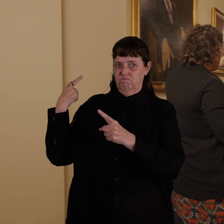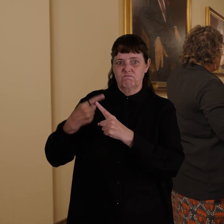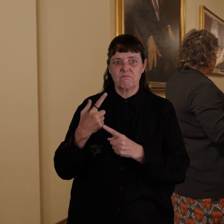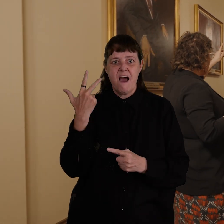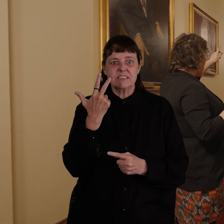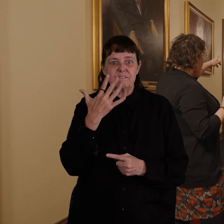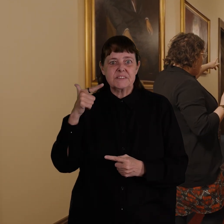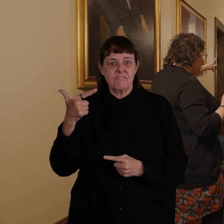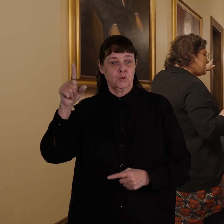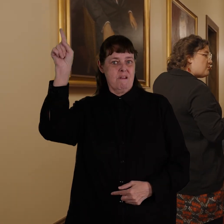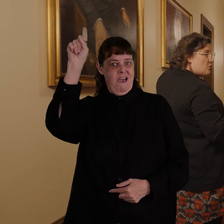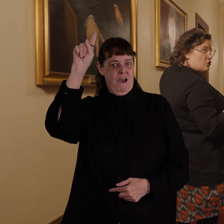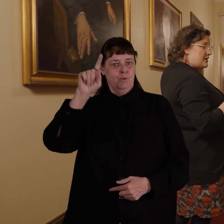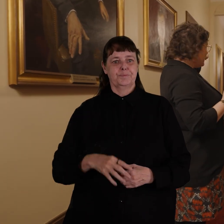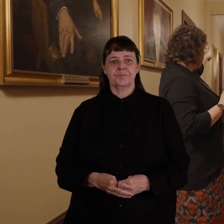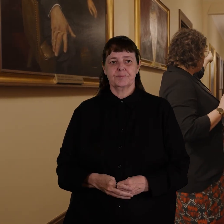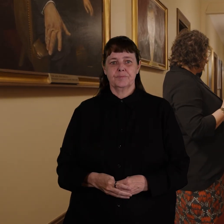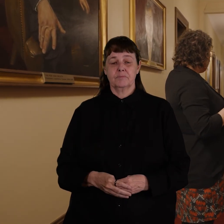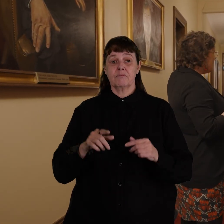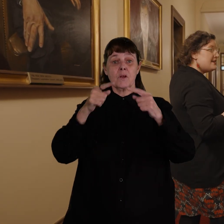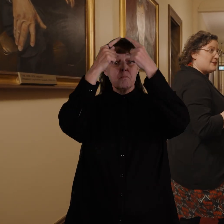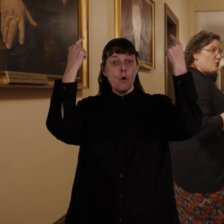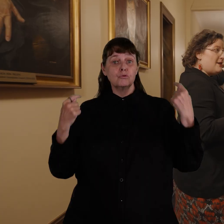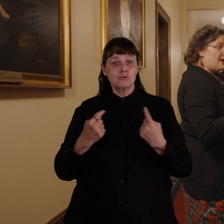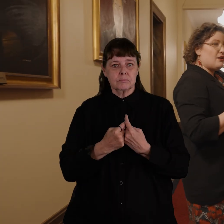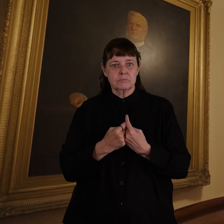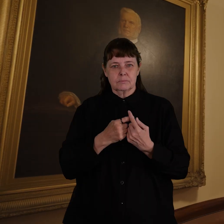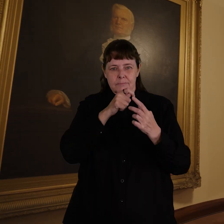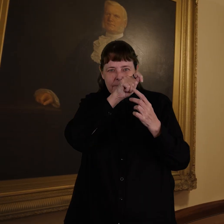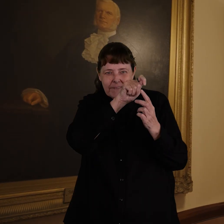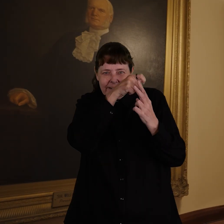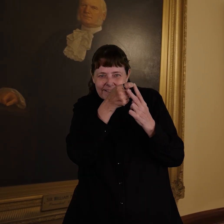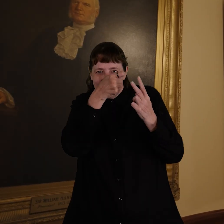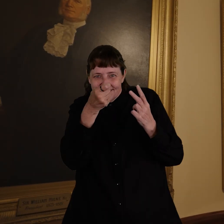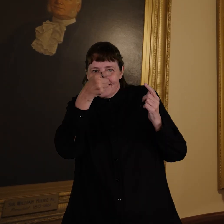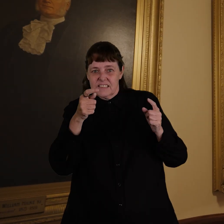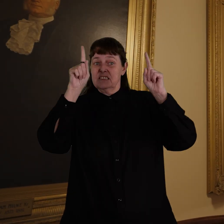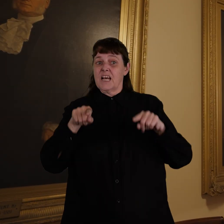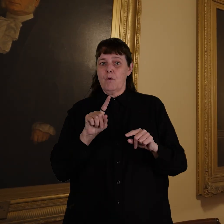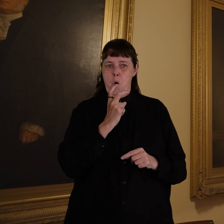starting from the oldest portrait down this way, sweeping along the corridor down to the end, and